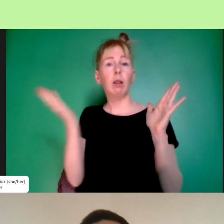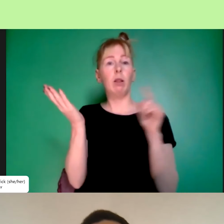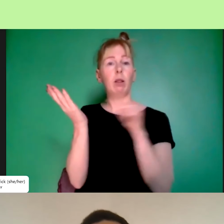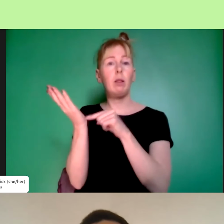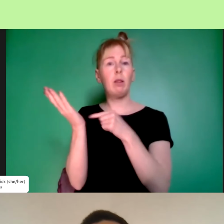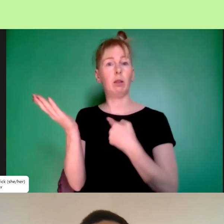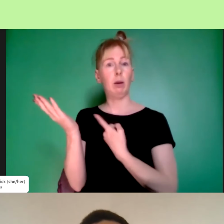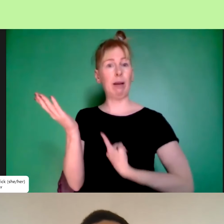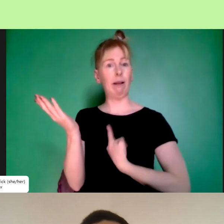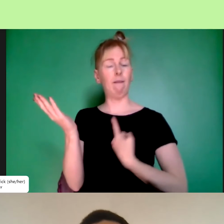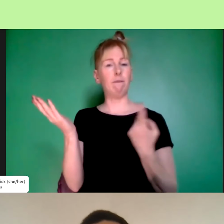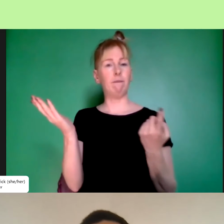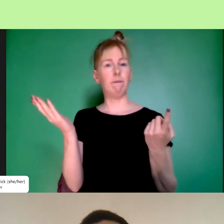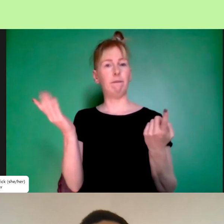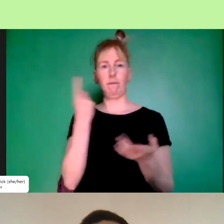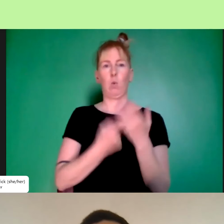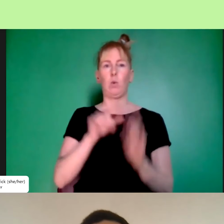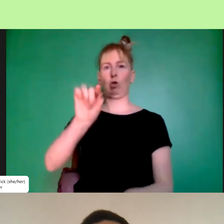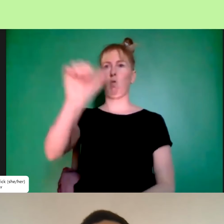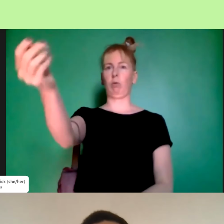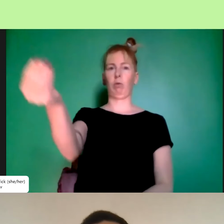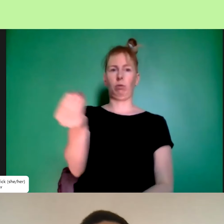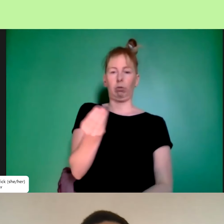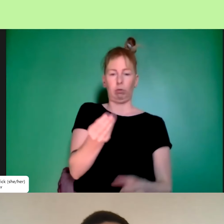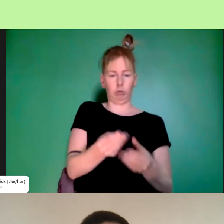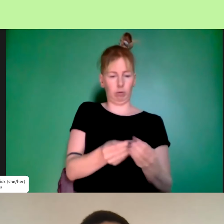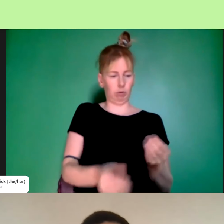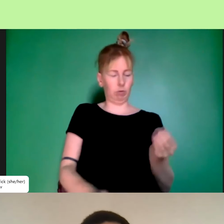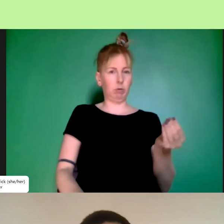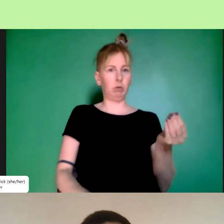important. You know, you can consult with a with a lawyer, but also you can write down